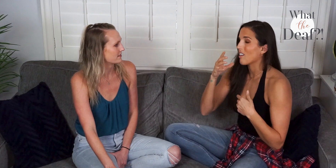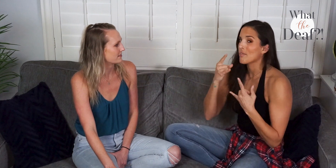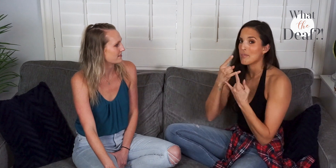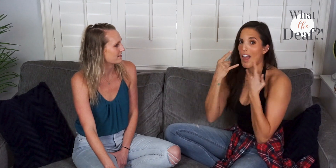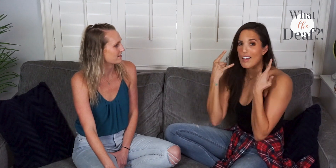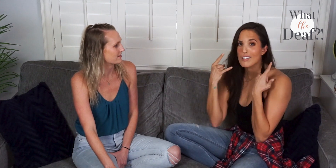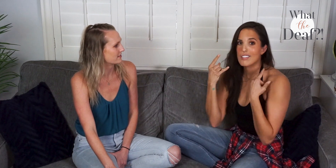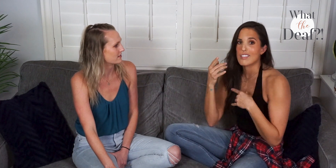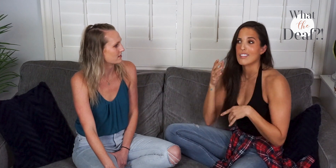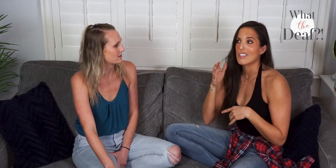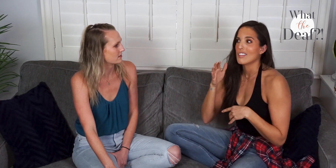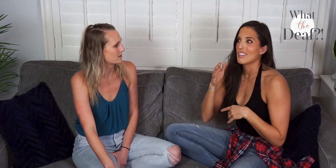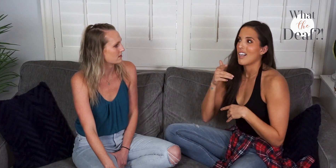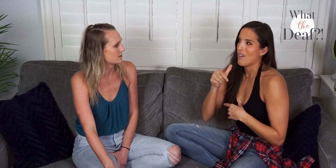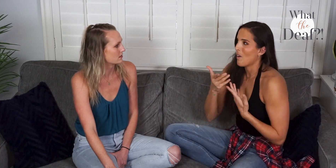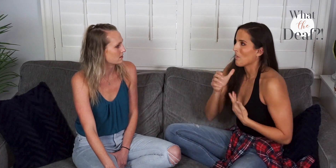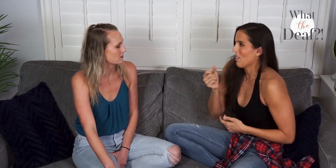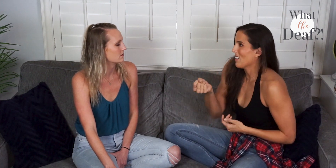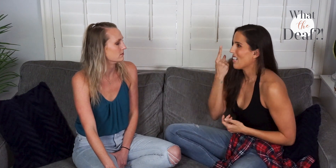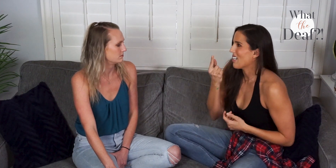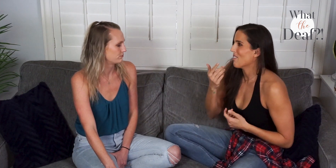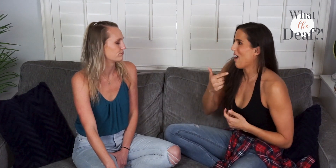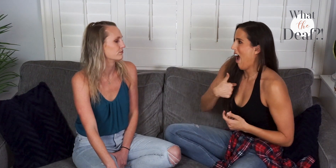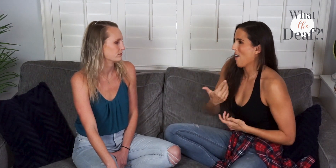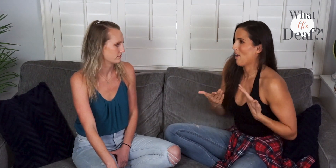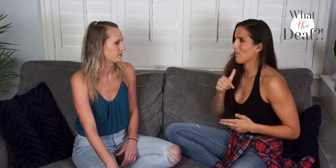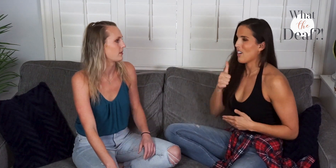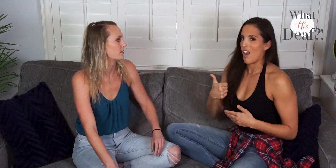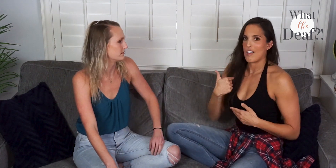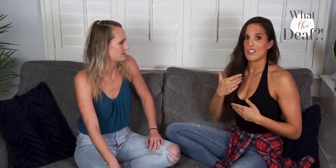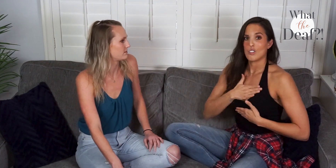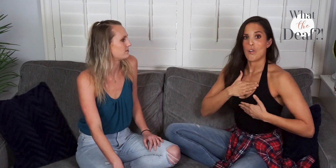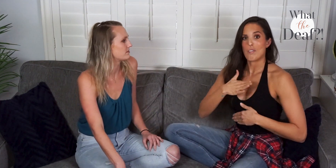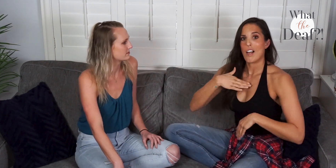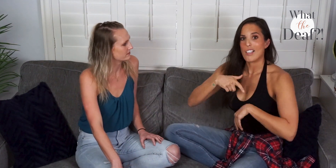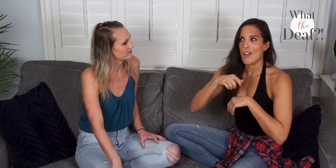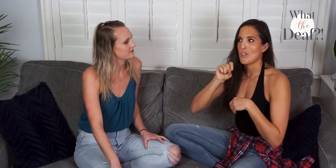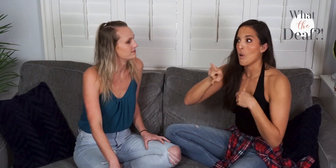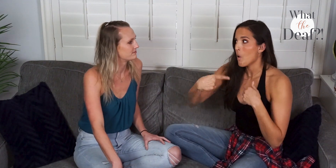Second of all, there's masks and I probably won't understand anything and I won't enjoy my time.